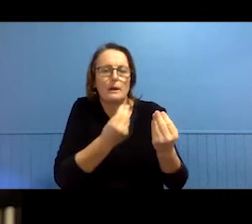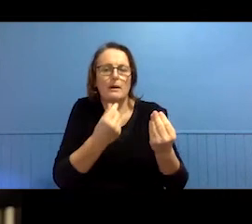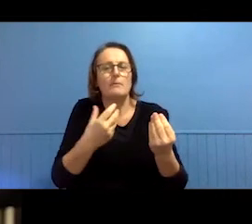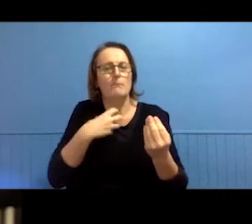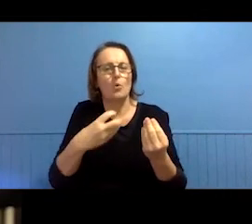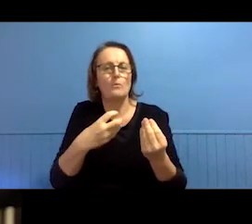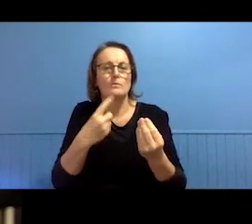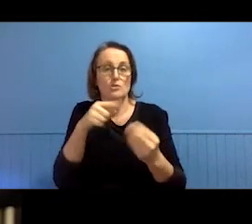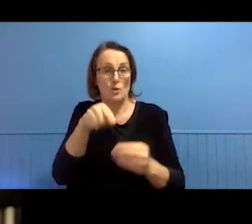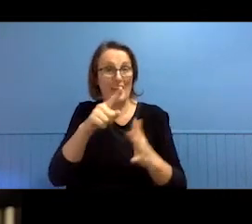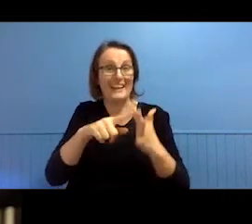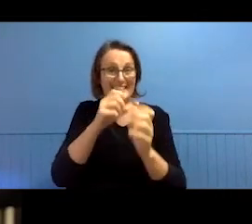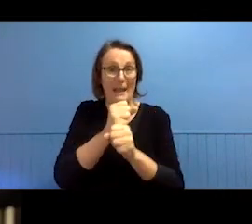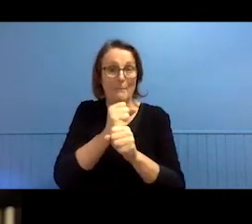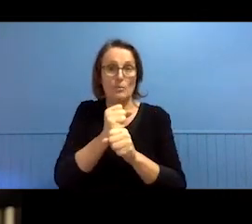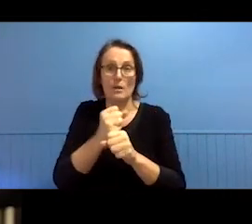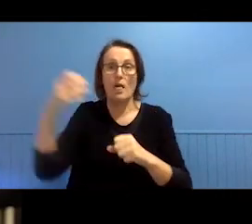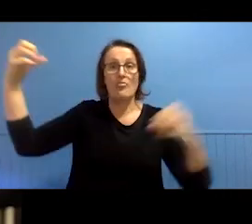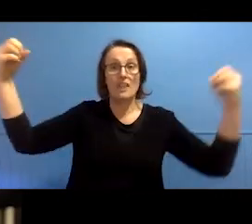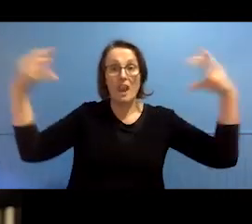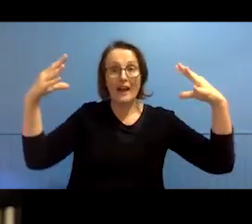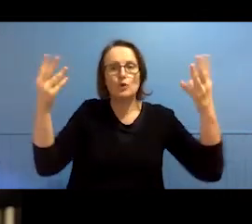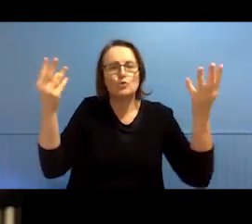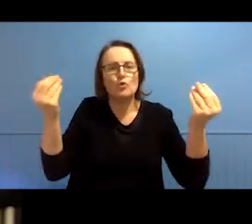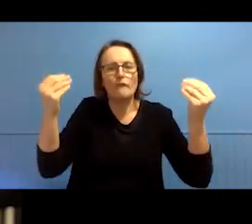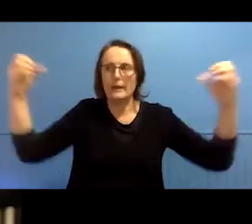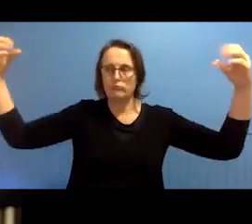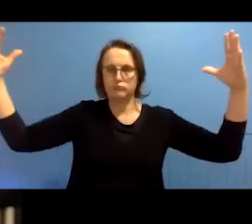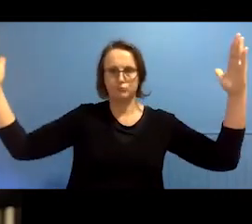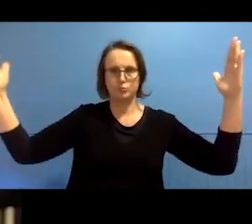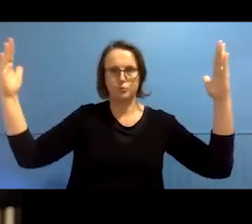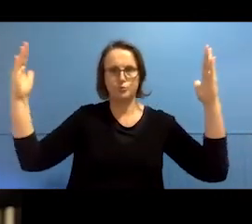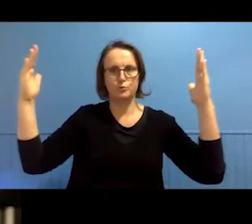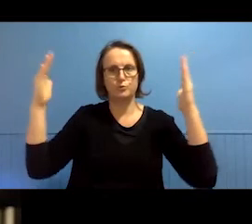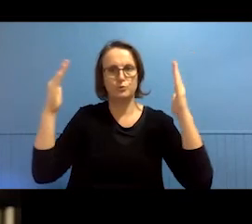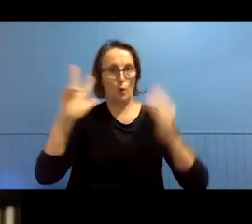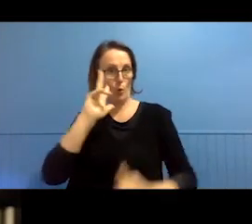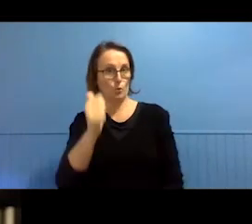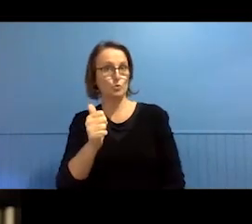example, they got the light very soft and very close to them. And I think that looks great for what they're aiming for in this